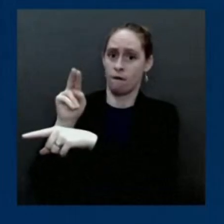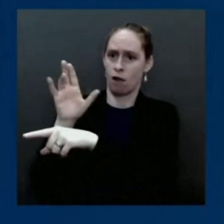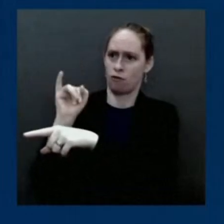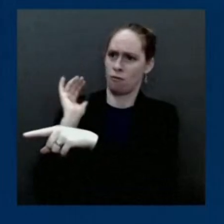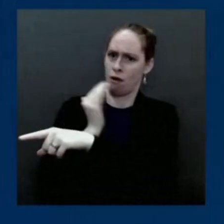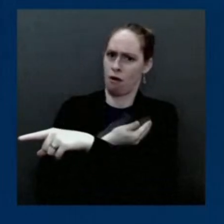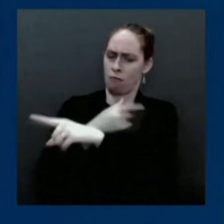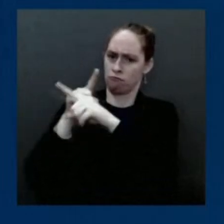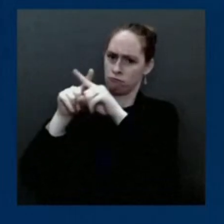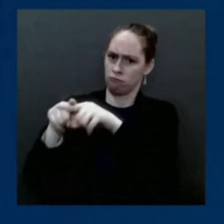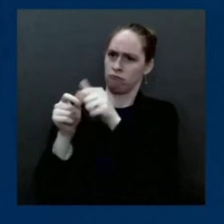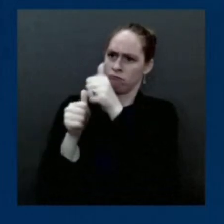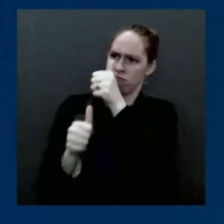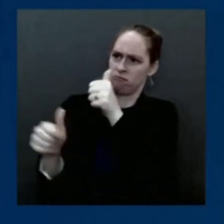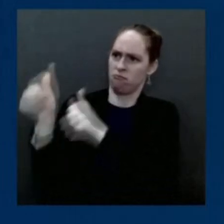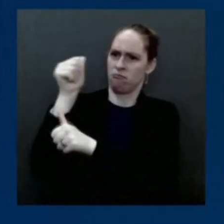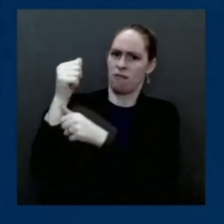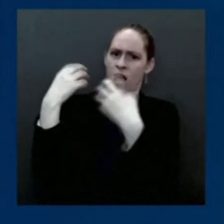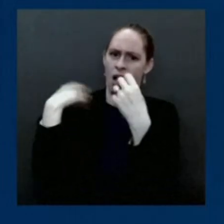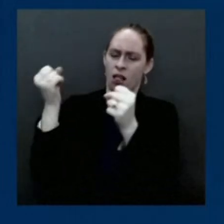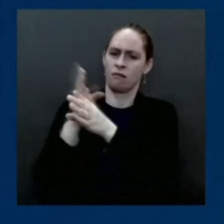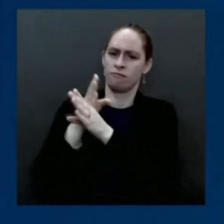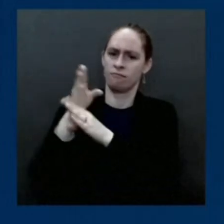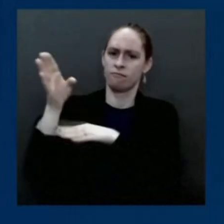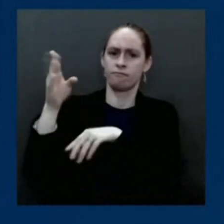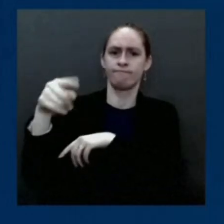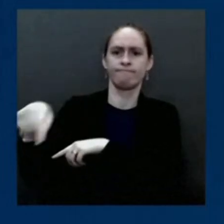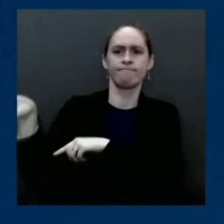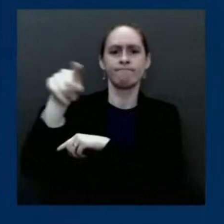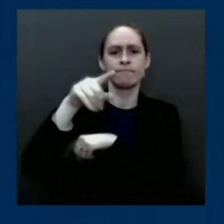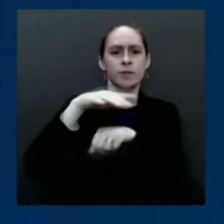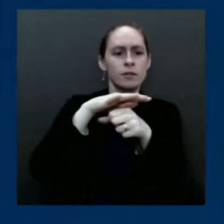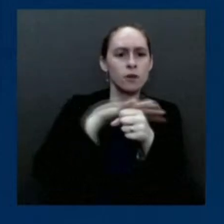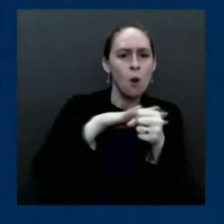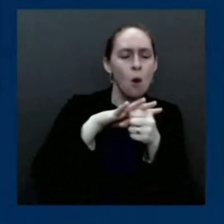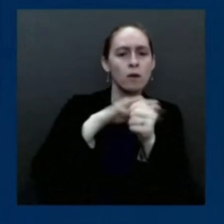TEAM OF PUBLIC HEALTHCARE PROFESSIONALS IN THE FEDERAL GOVERNMENT AND LOCAL